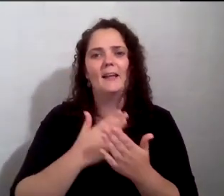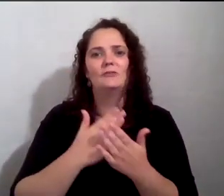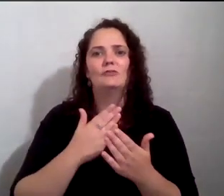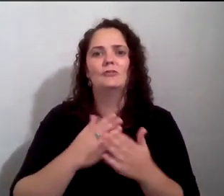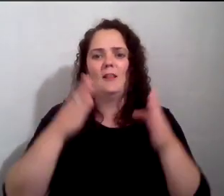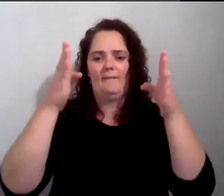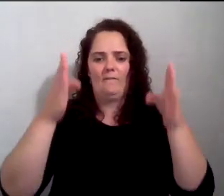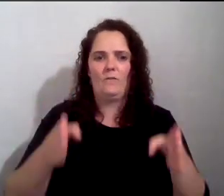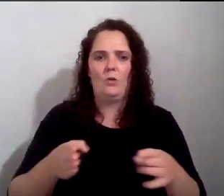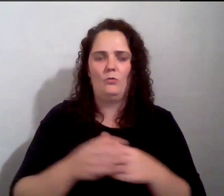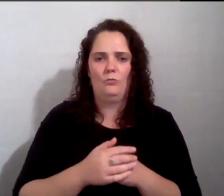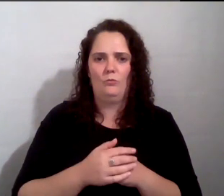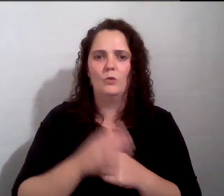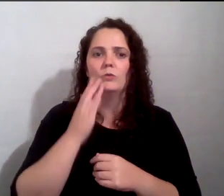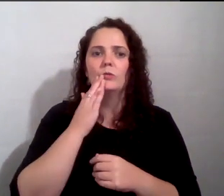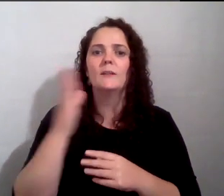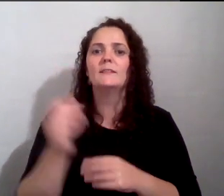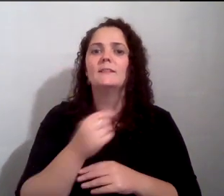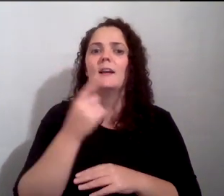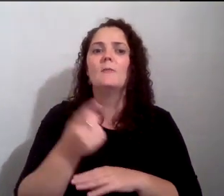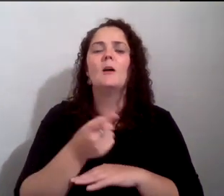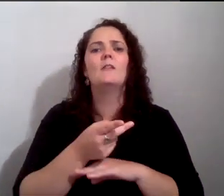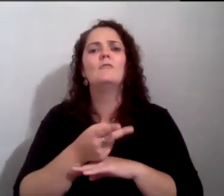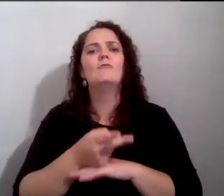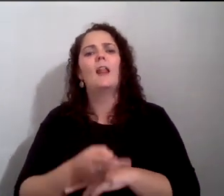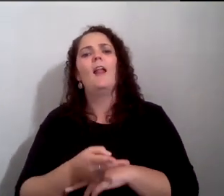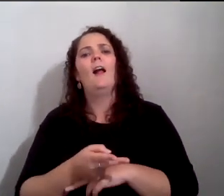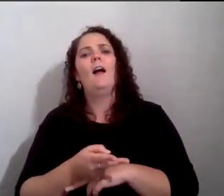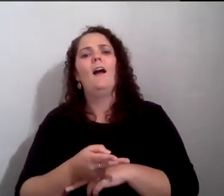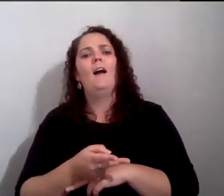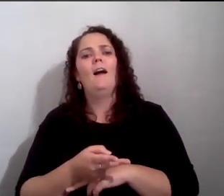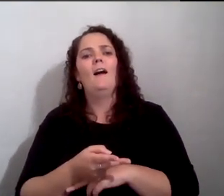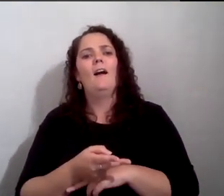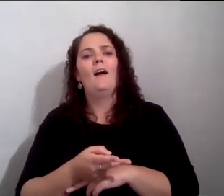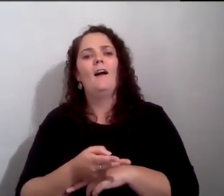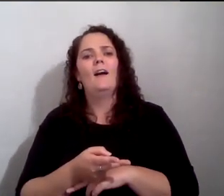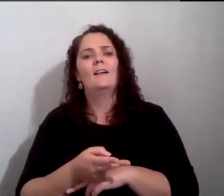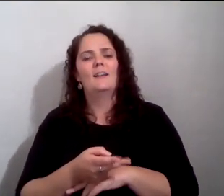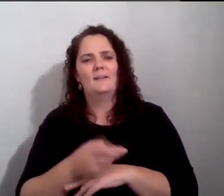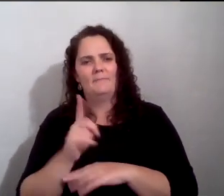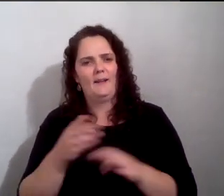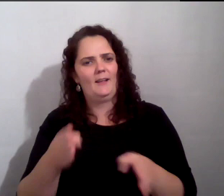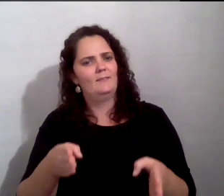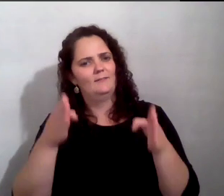vertical, we sort of take it for granted that they're vertical. So when a reclining figure is shown vertically they are